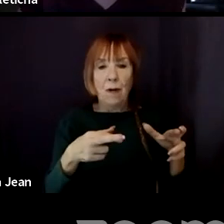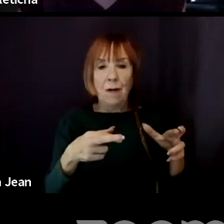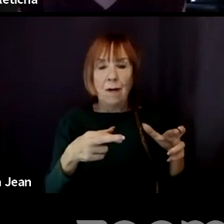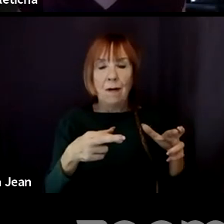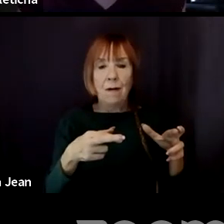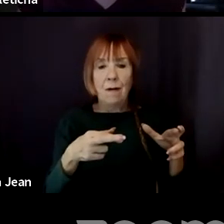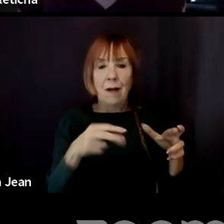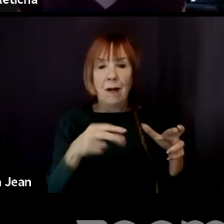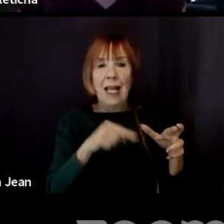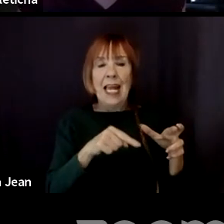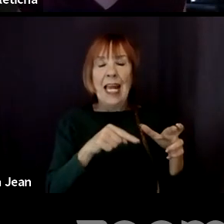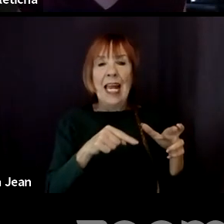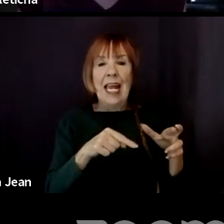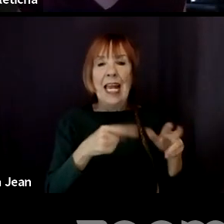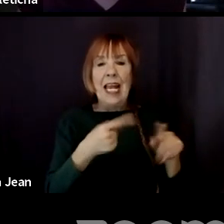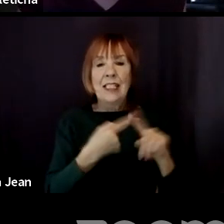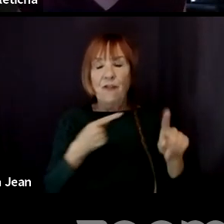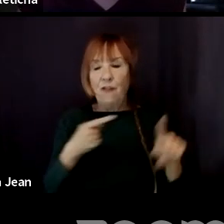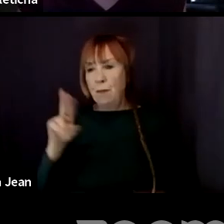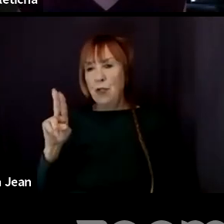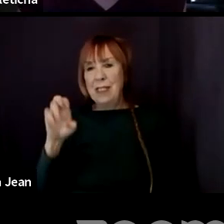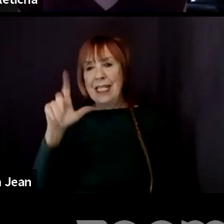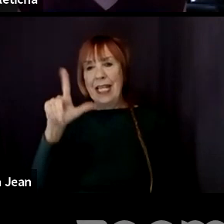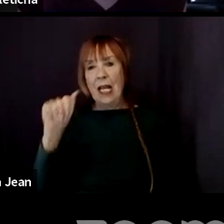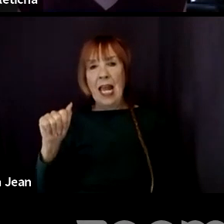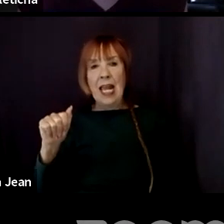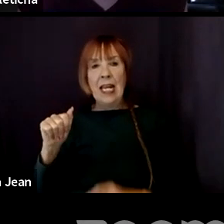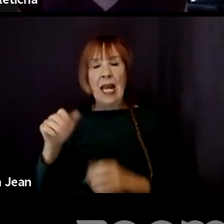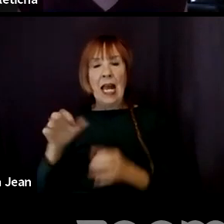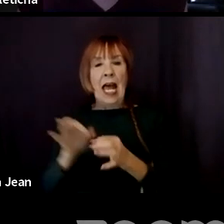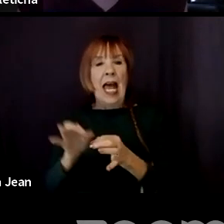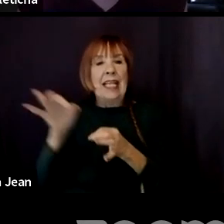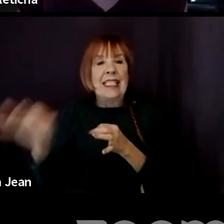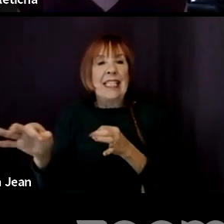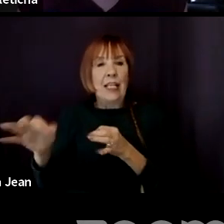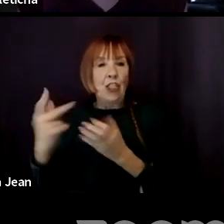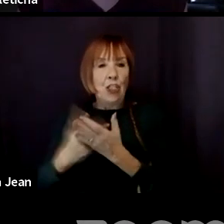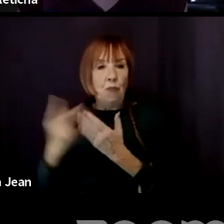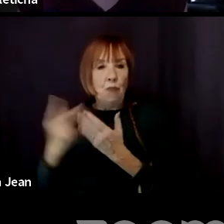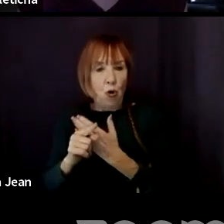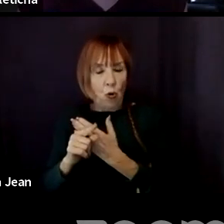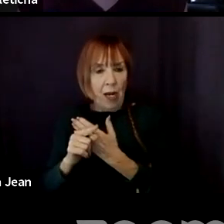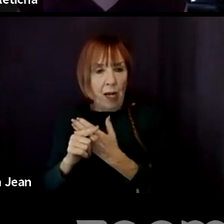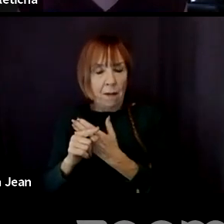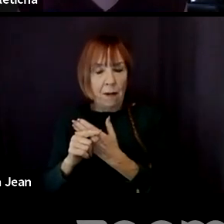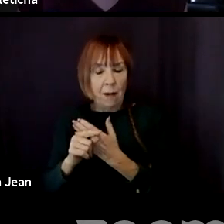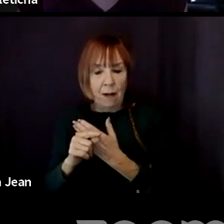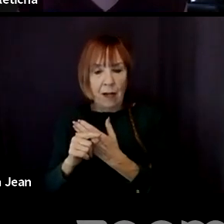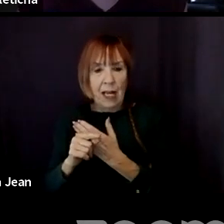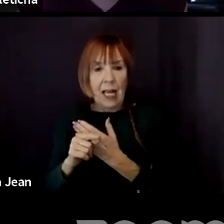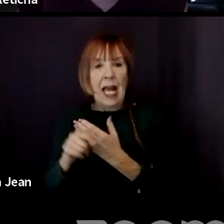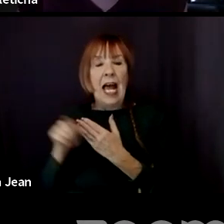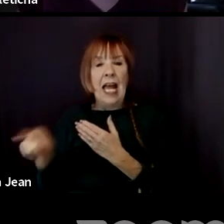it's like from the UCLA Extension Program, Okay. and like a beat by beat this is what happens in television.